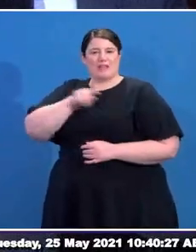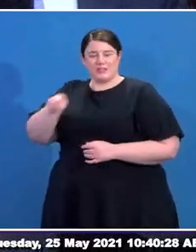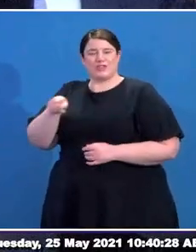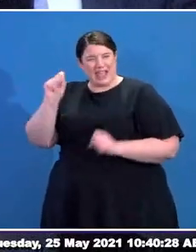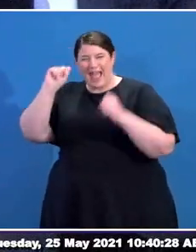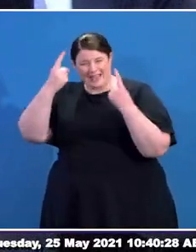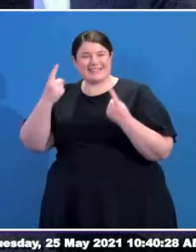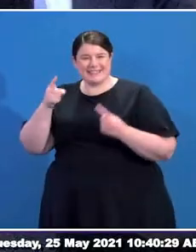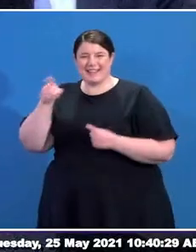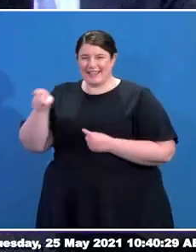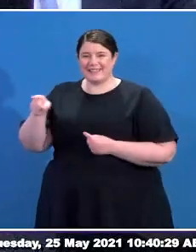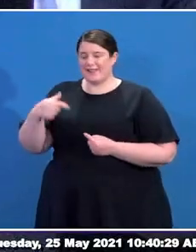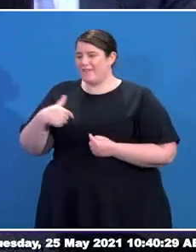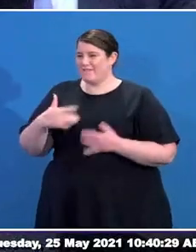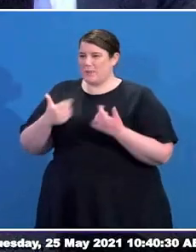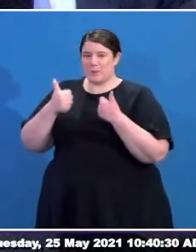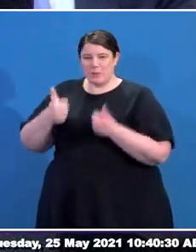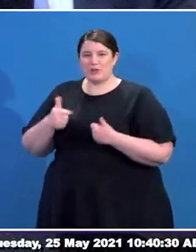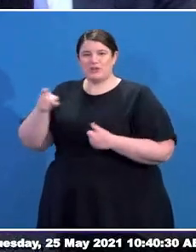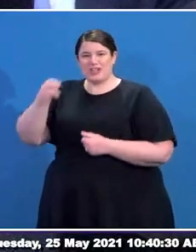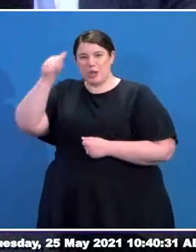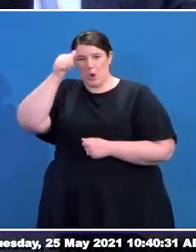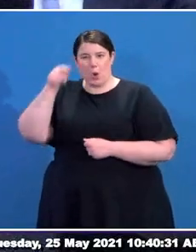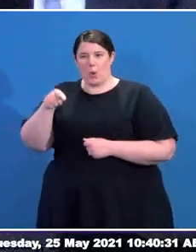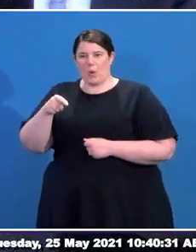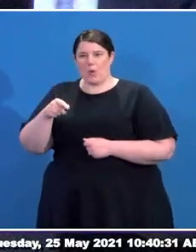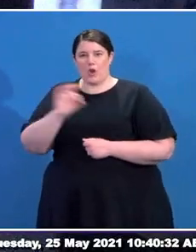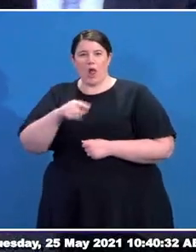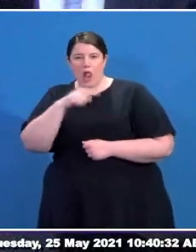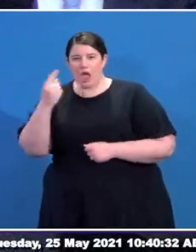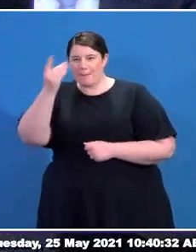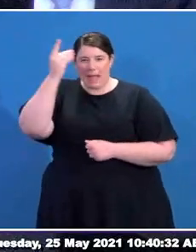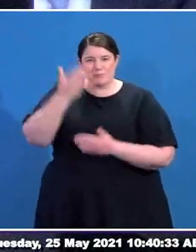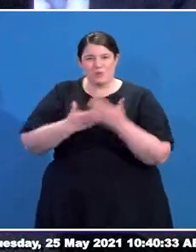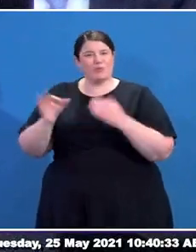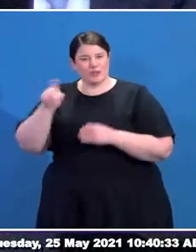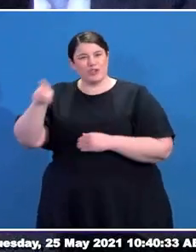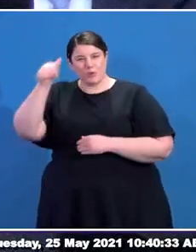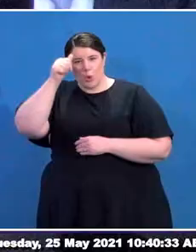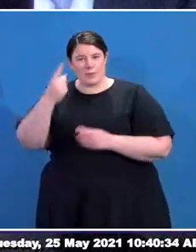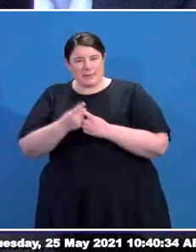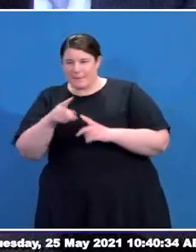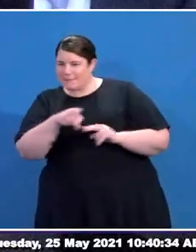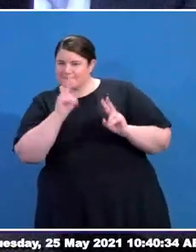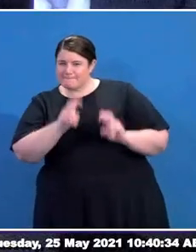like, this cop understands there is something more happening here. But if I'm allowed to make a comment